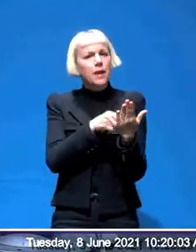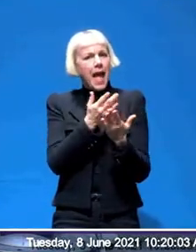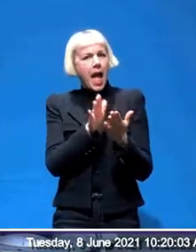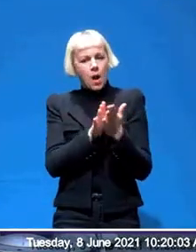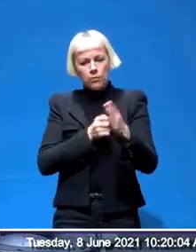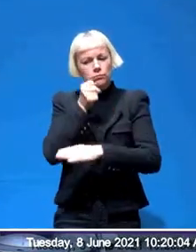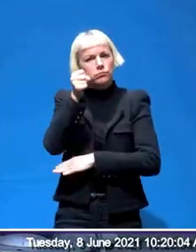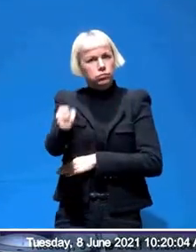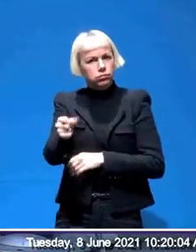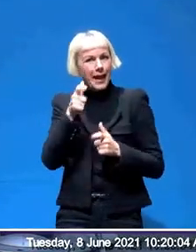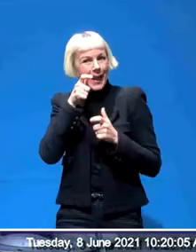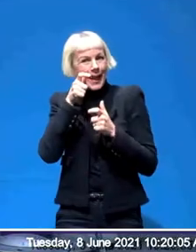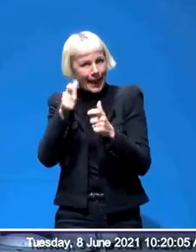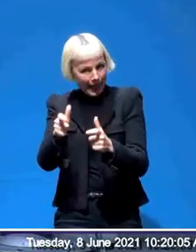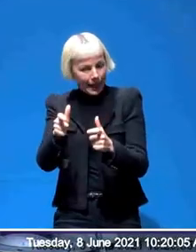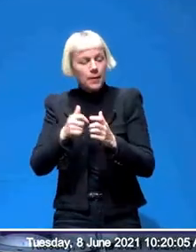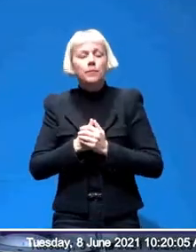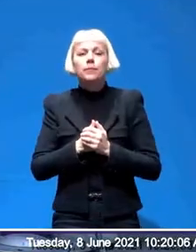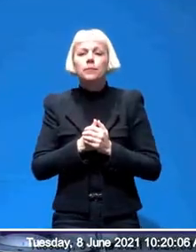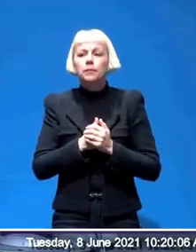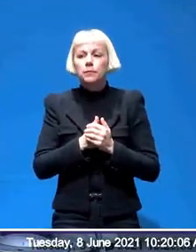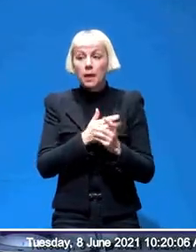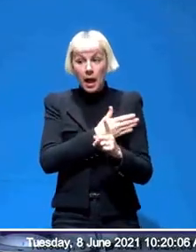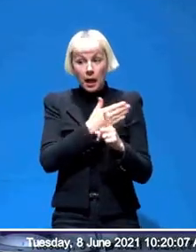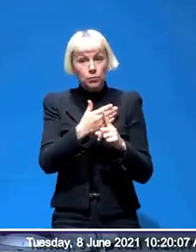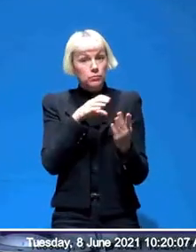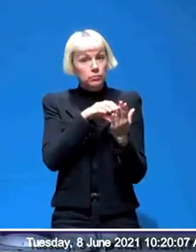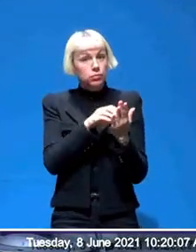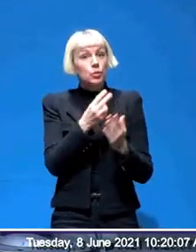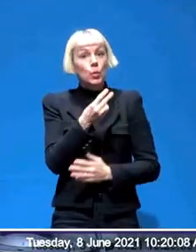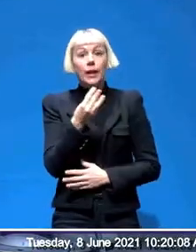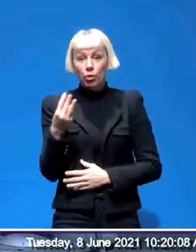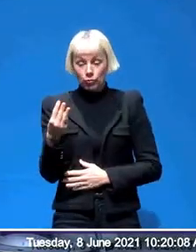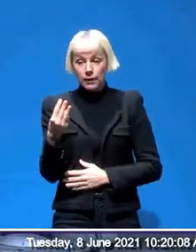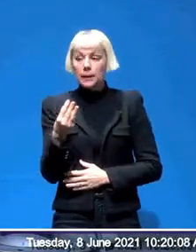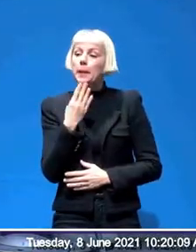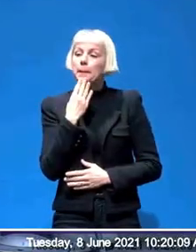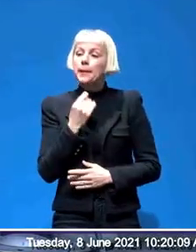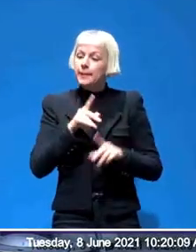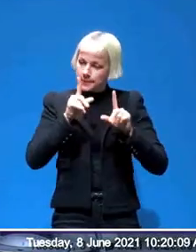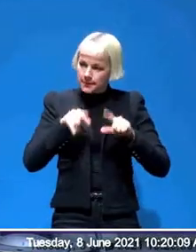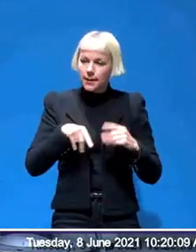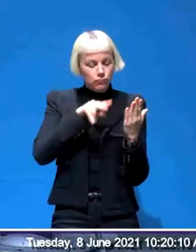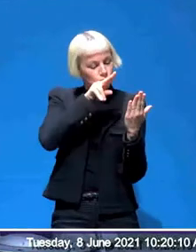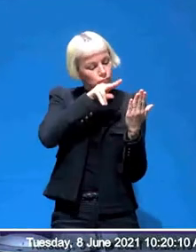We are up to paragraph 23. Tell me when you're ready to start and we will start at paragraph 23.